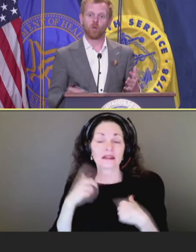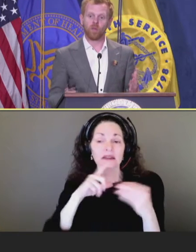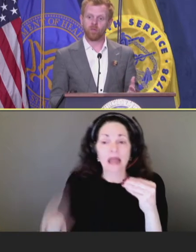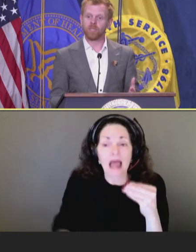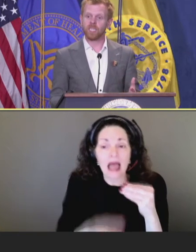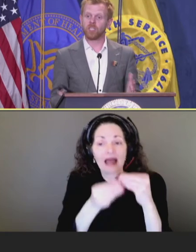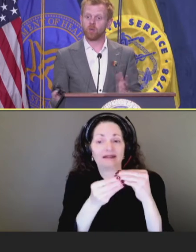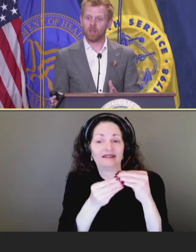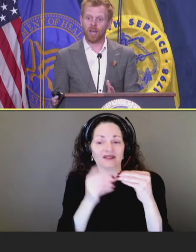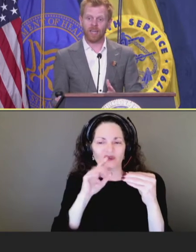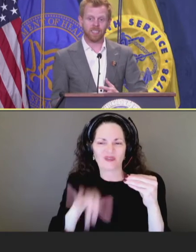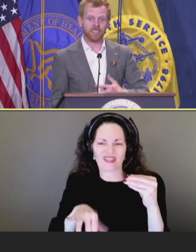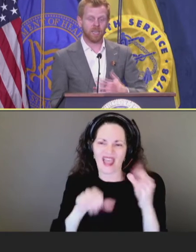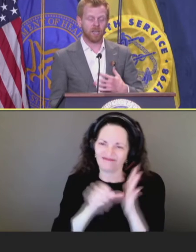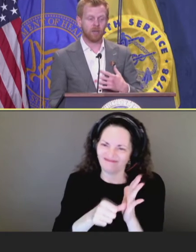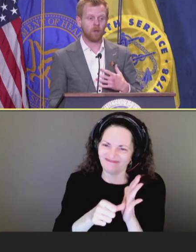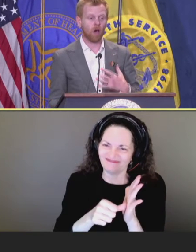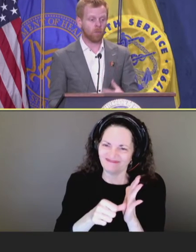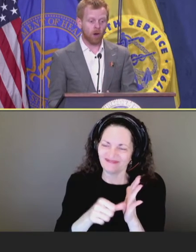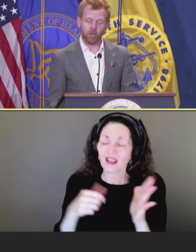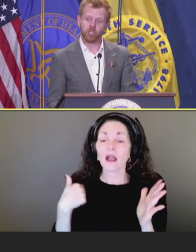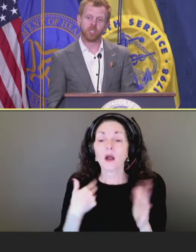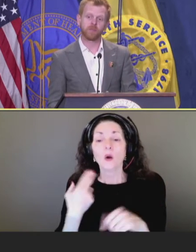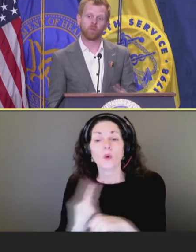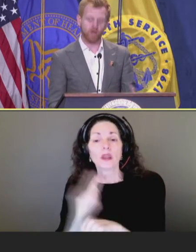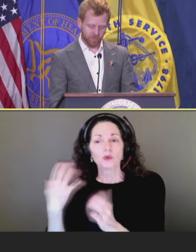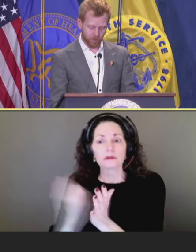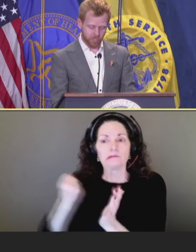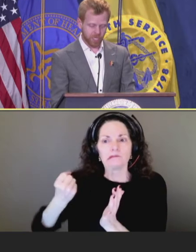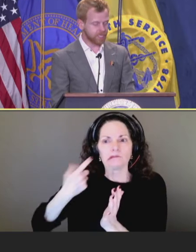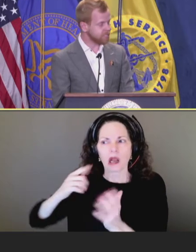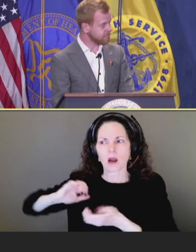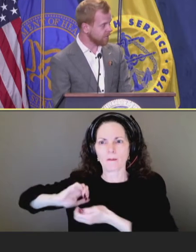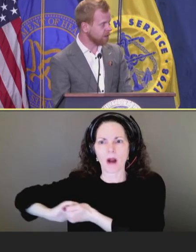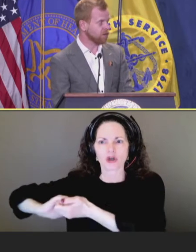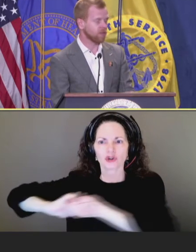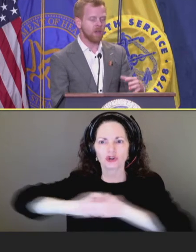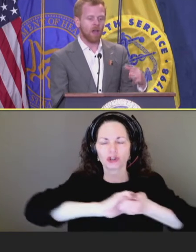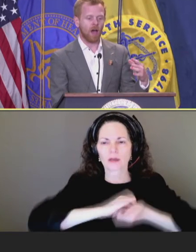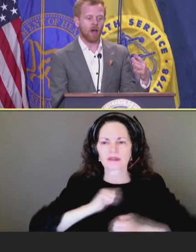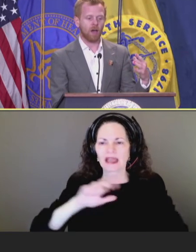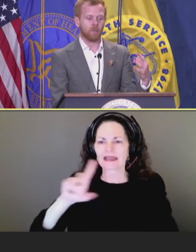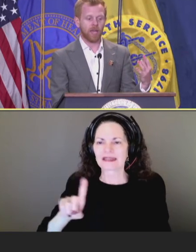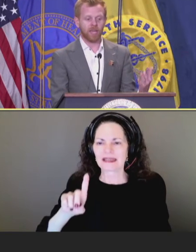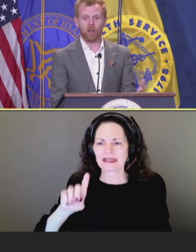we really utilize our partnerships with folks like DC Health, and our